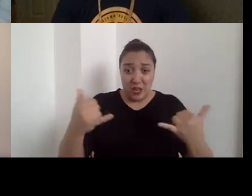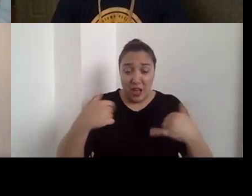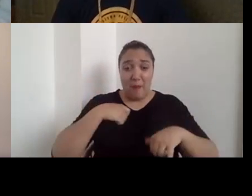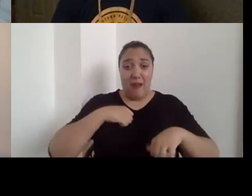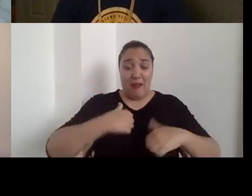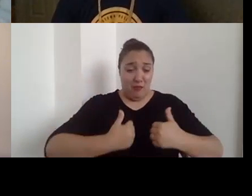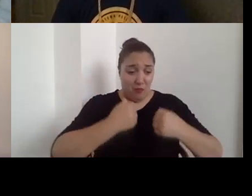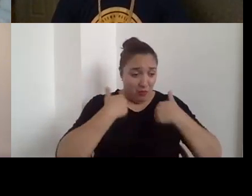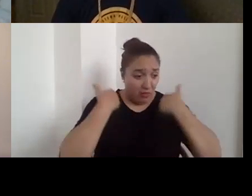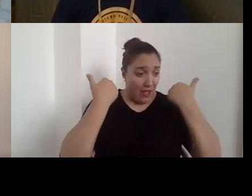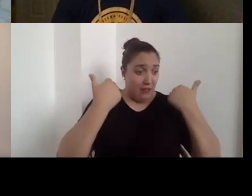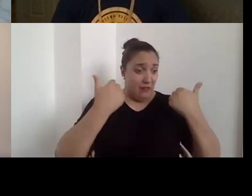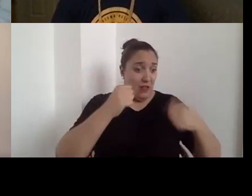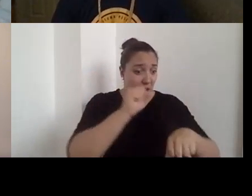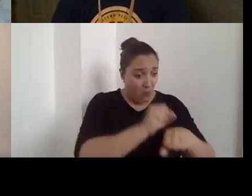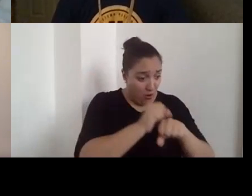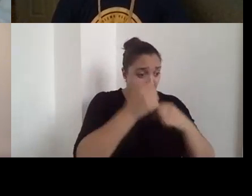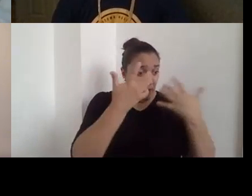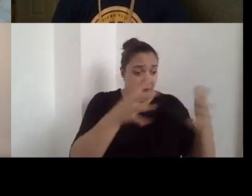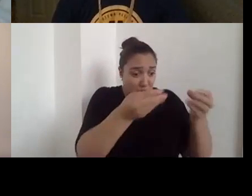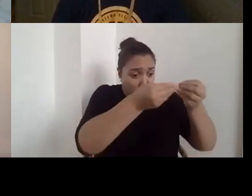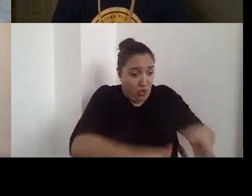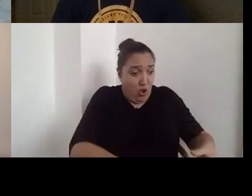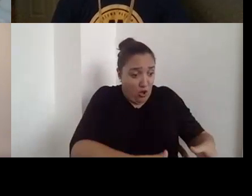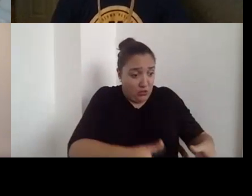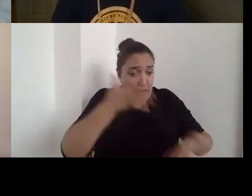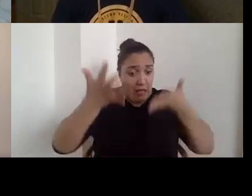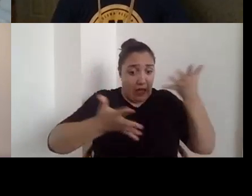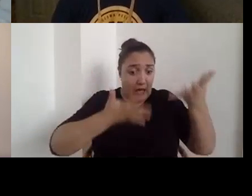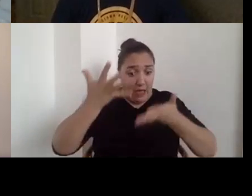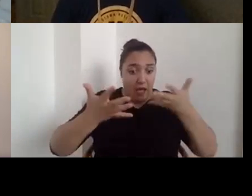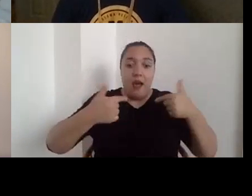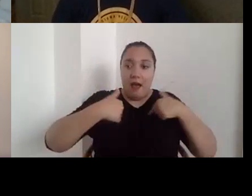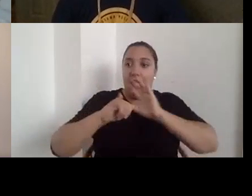how I self-identity, I recognize most in my work and I have